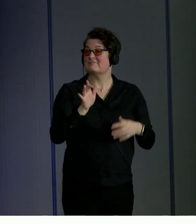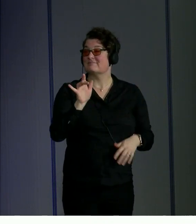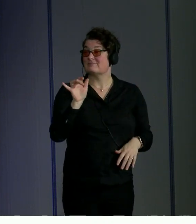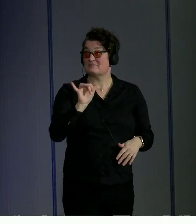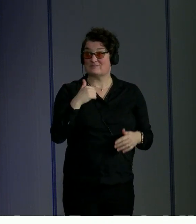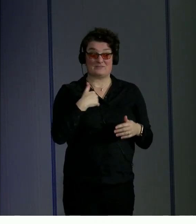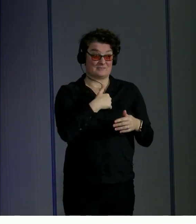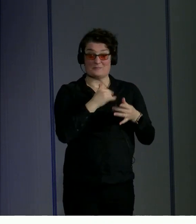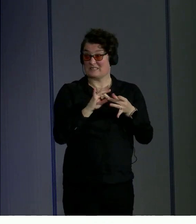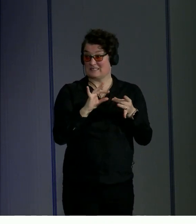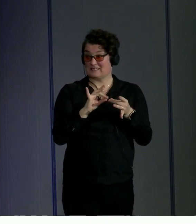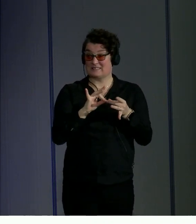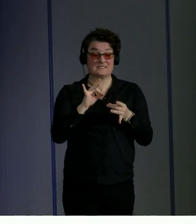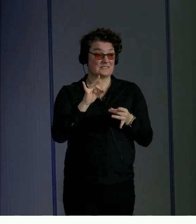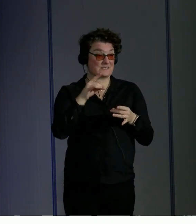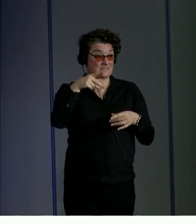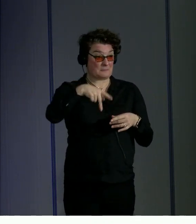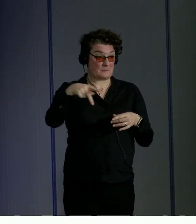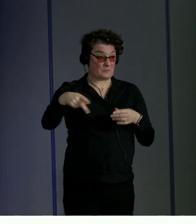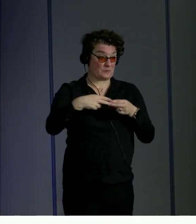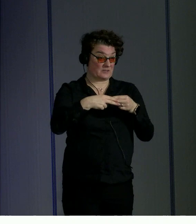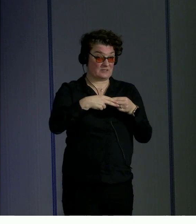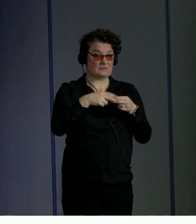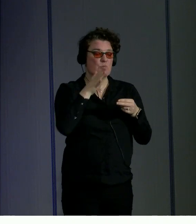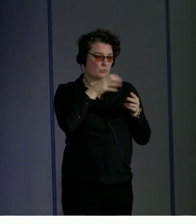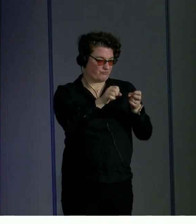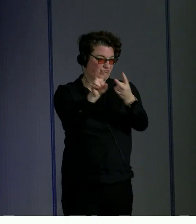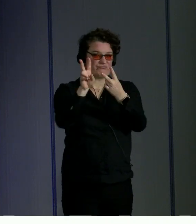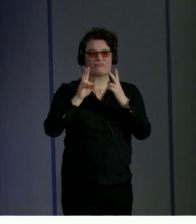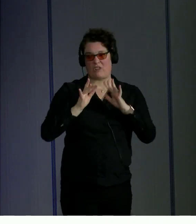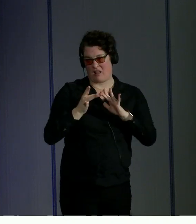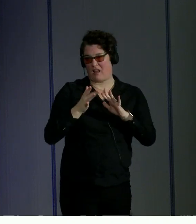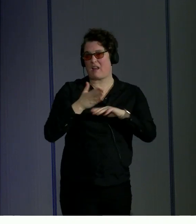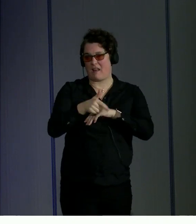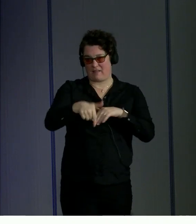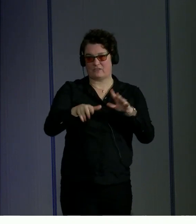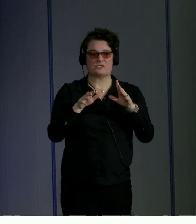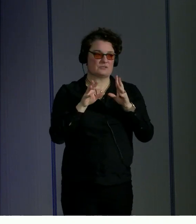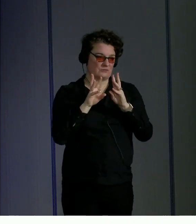we will have our presentations online after the conference. Thank you.